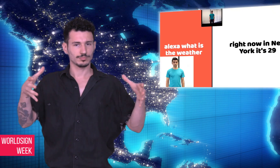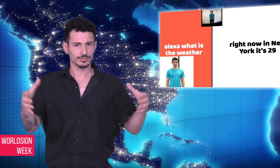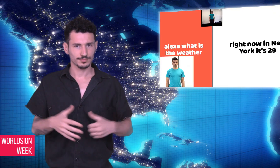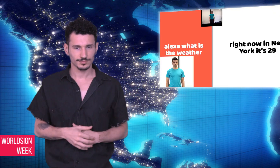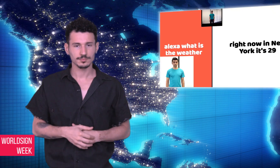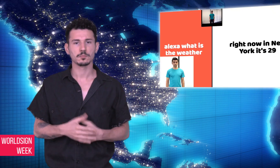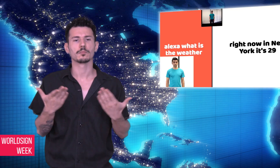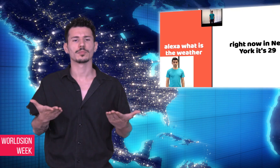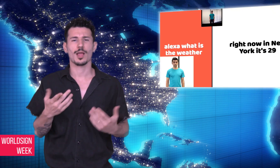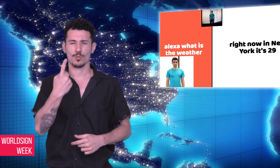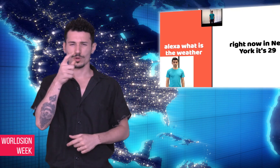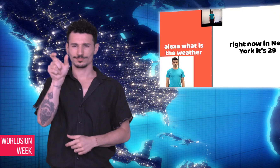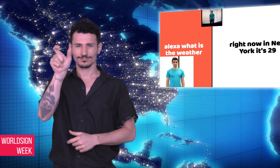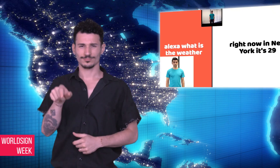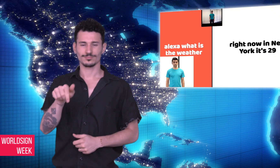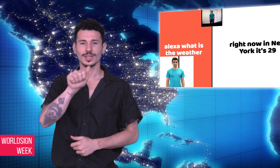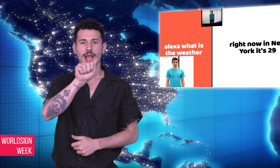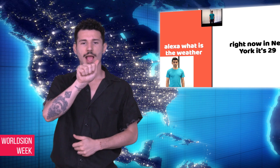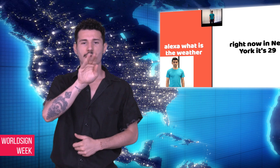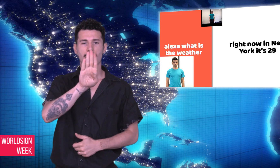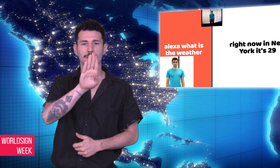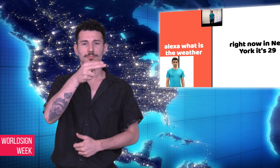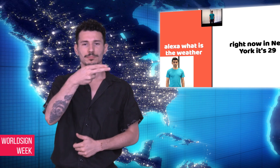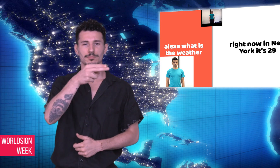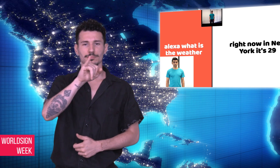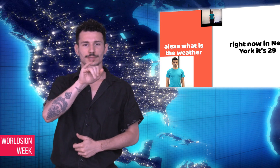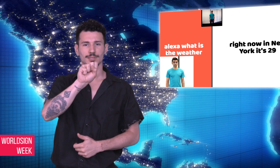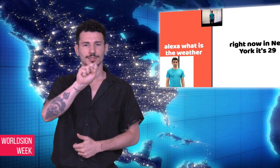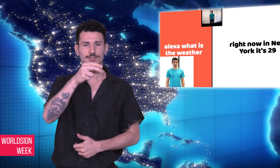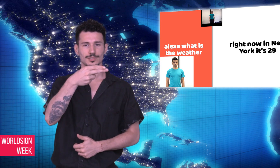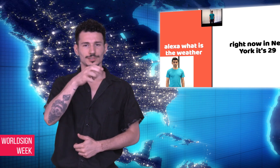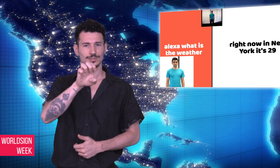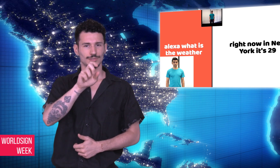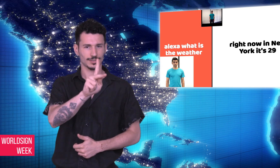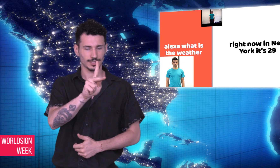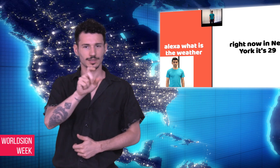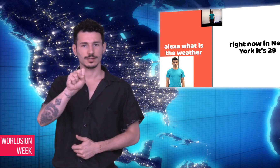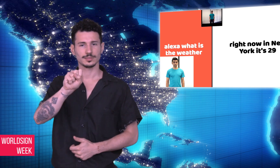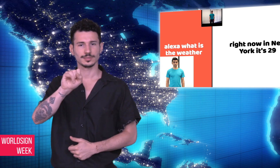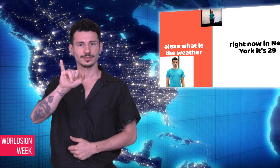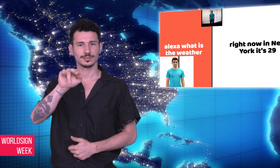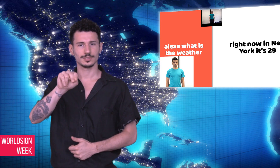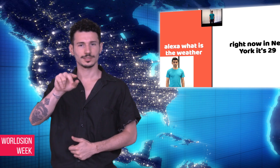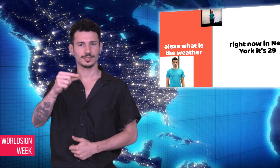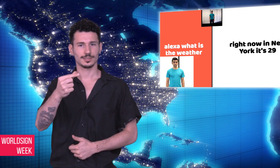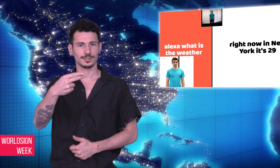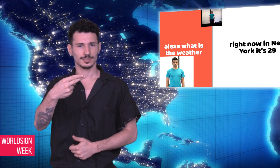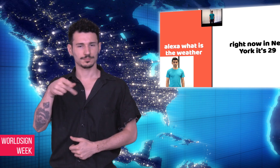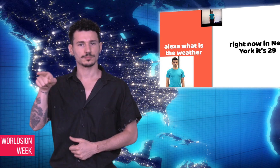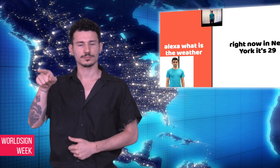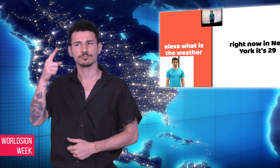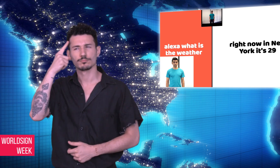growing as additional capabilities are created for it. Now Abhishek Singh